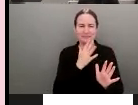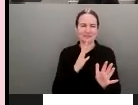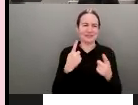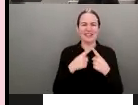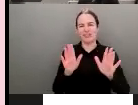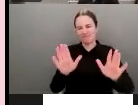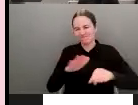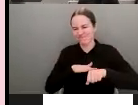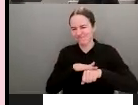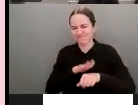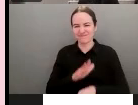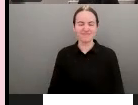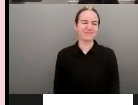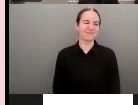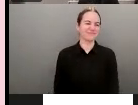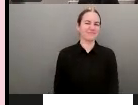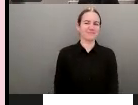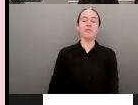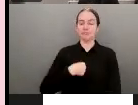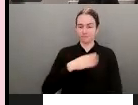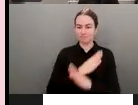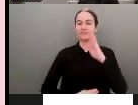I am disabled,